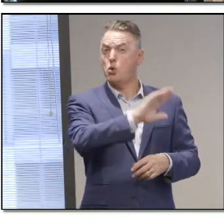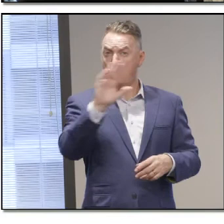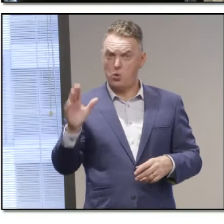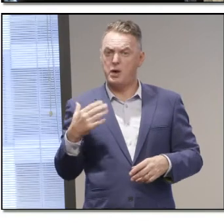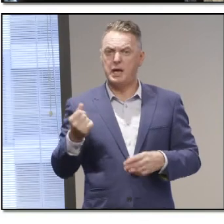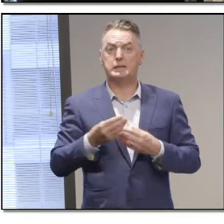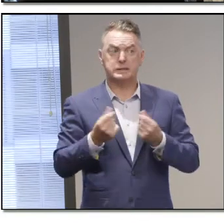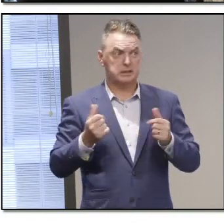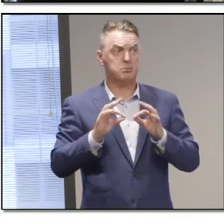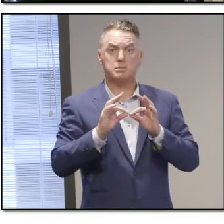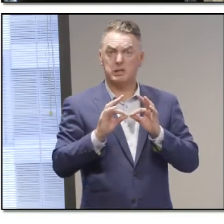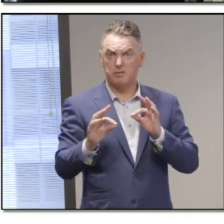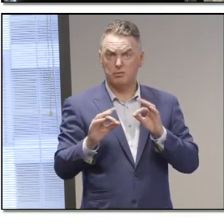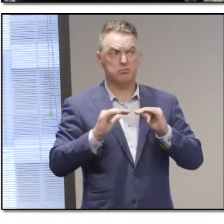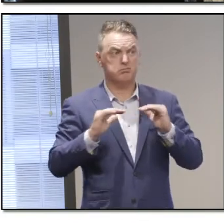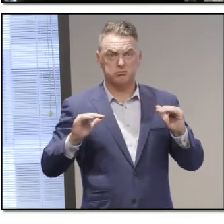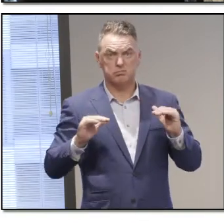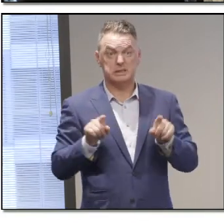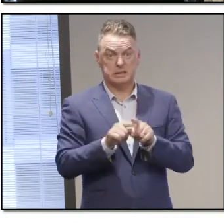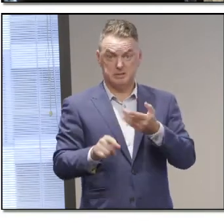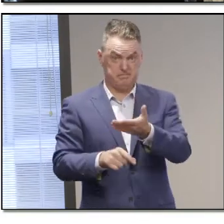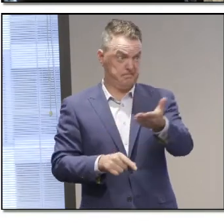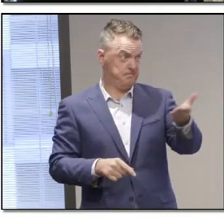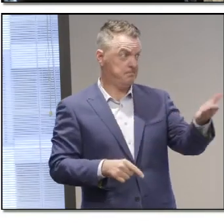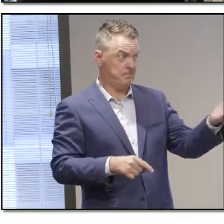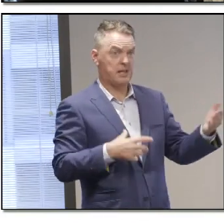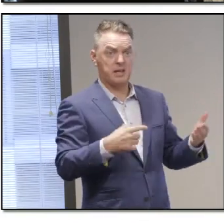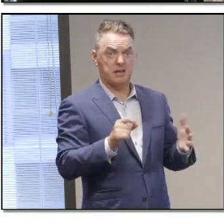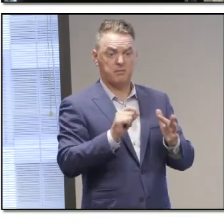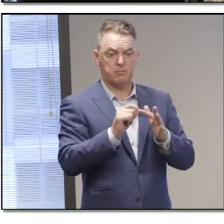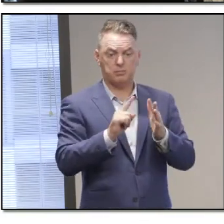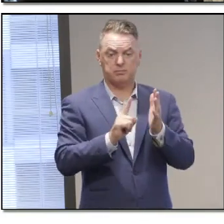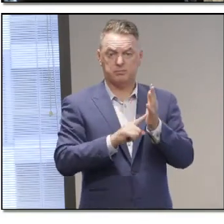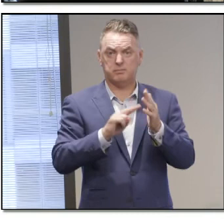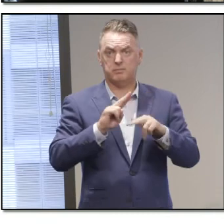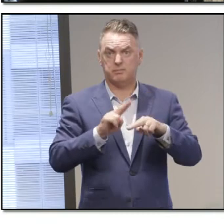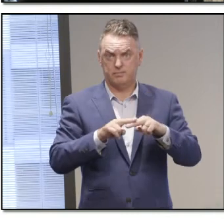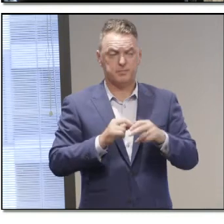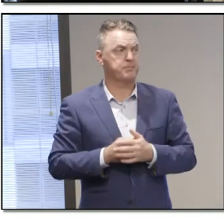room will have a measurable level of these polychlorinated biphenyls. Maternal smoking,